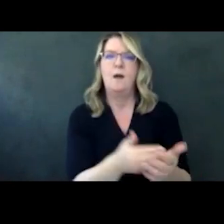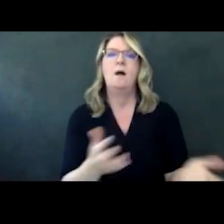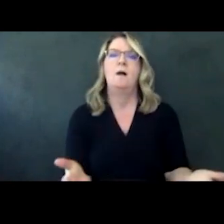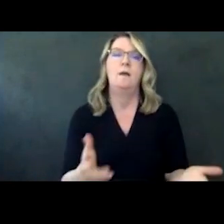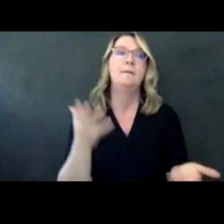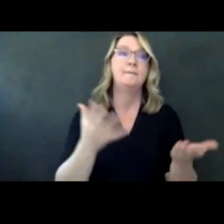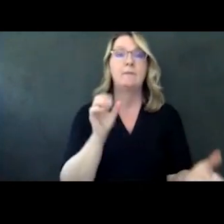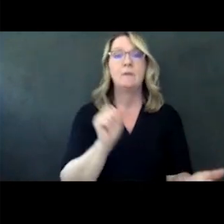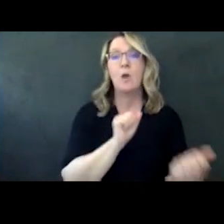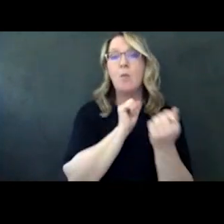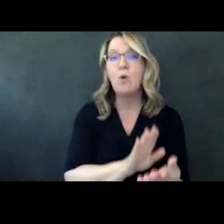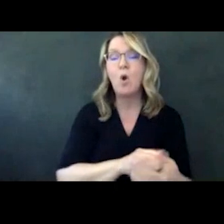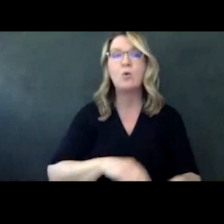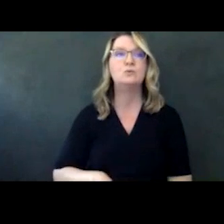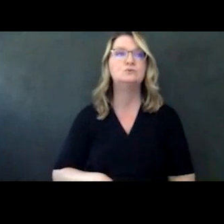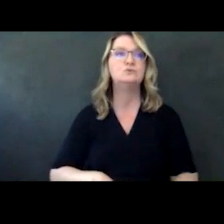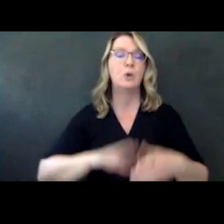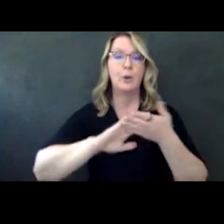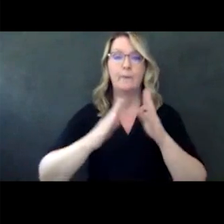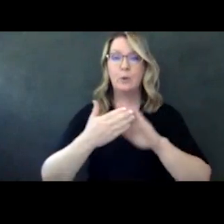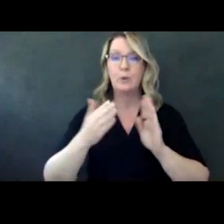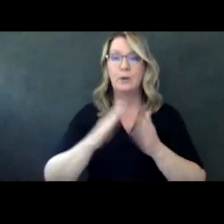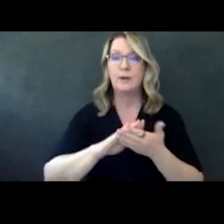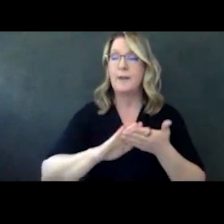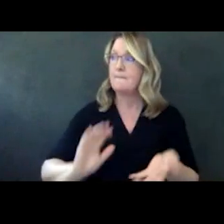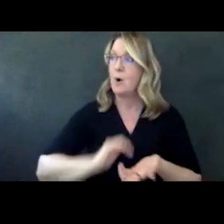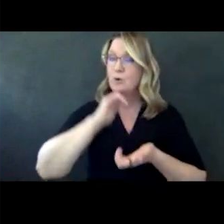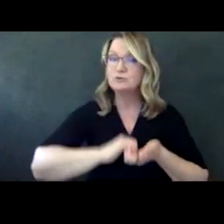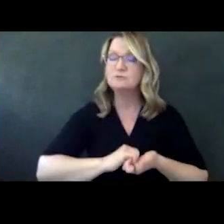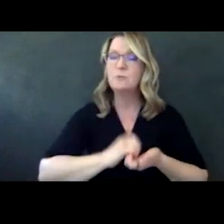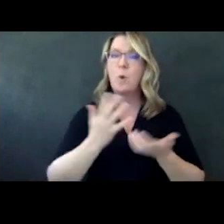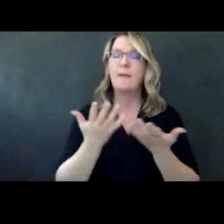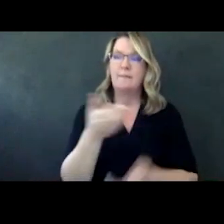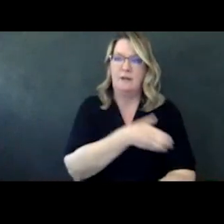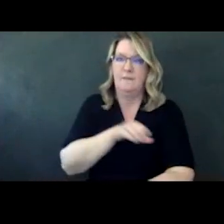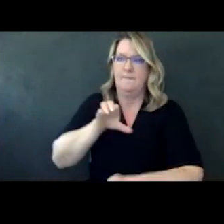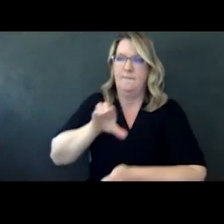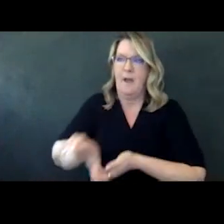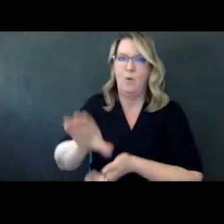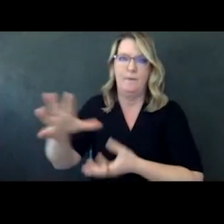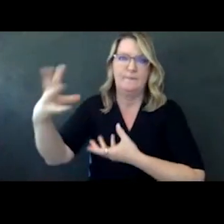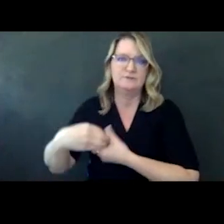approach, your community partnerships, or the way that you empower participants. Then consider what